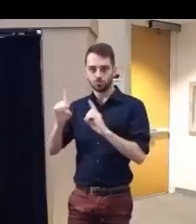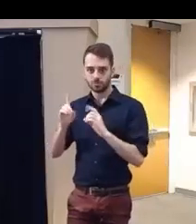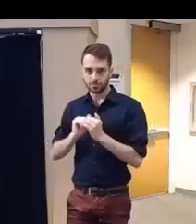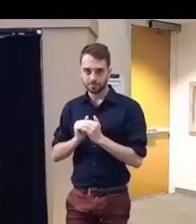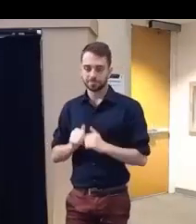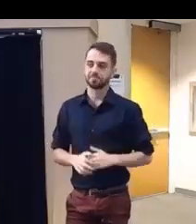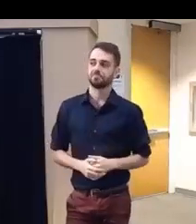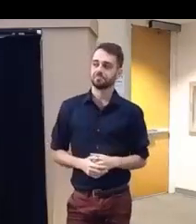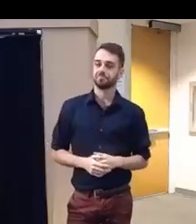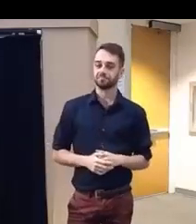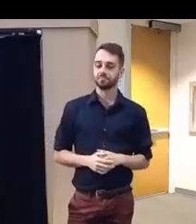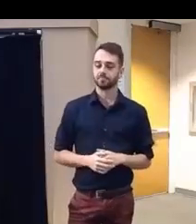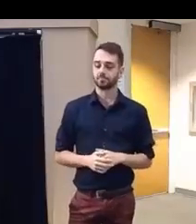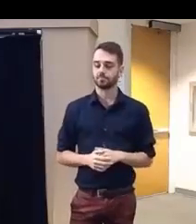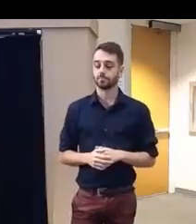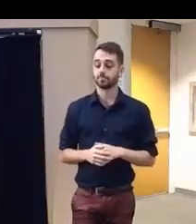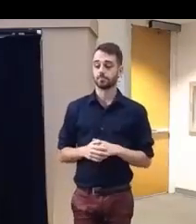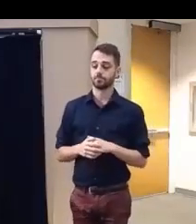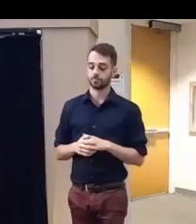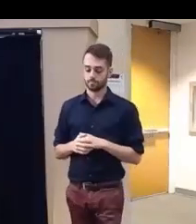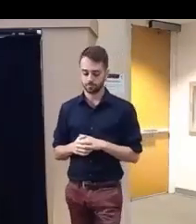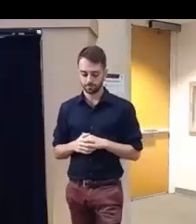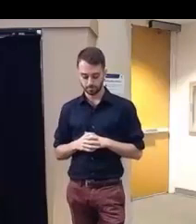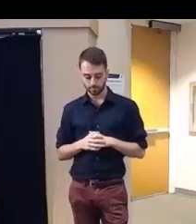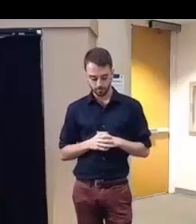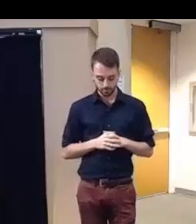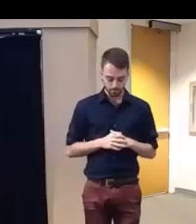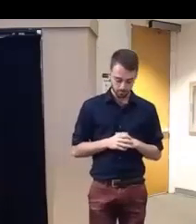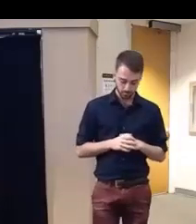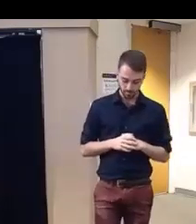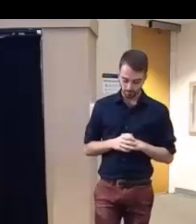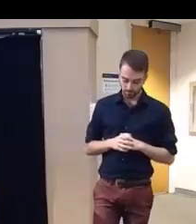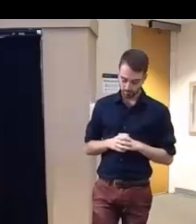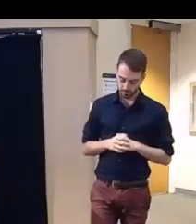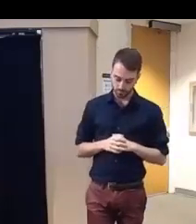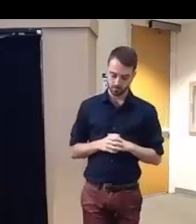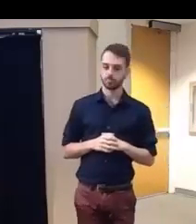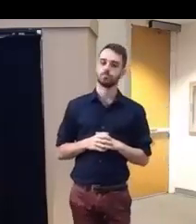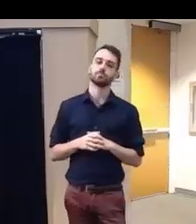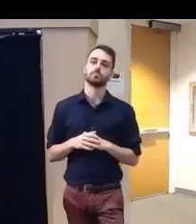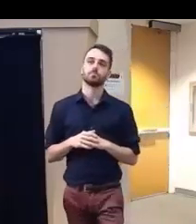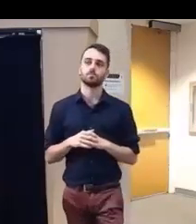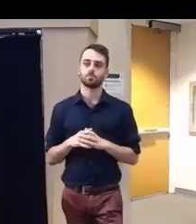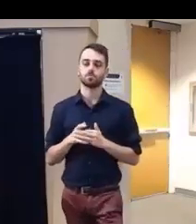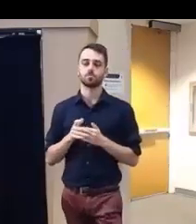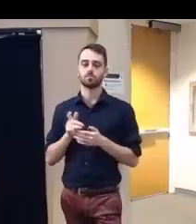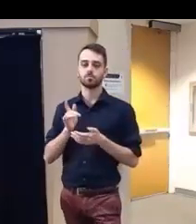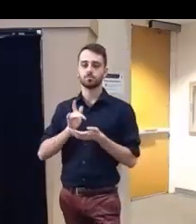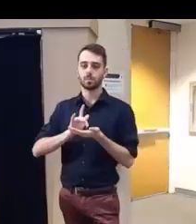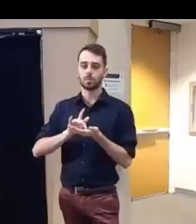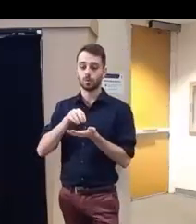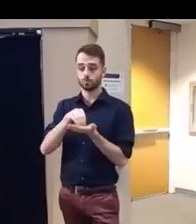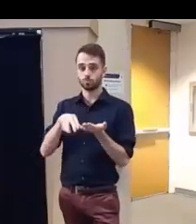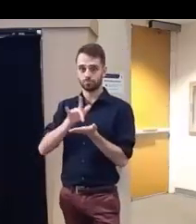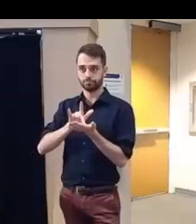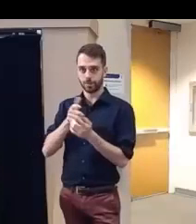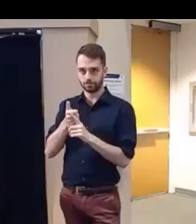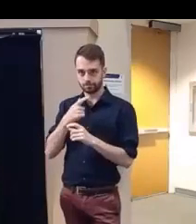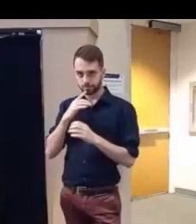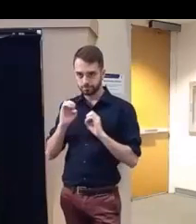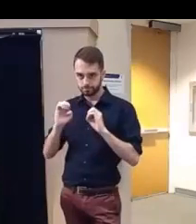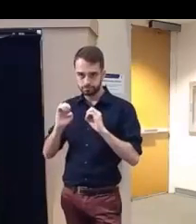so um you'll hear more about medical student education from Dr Cardella but we've started